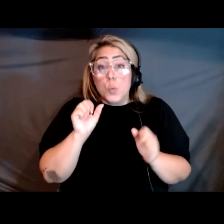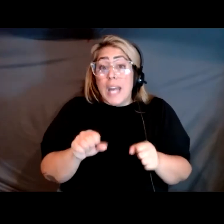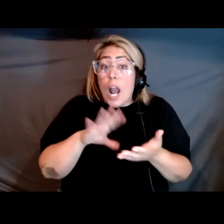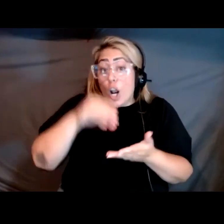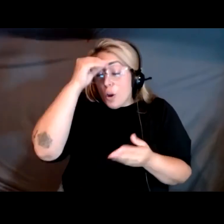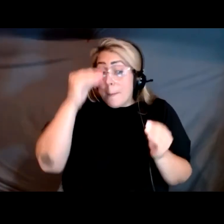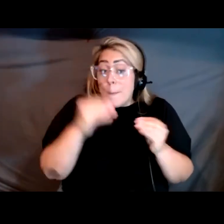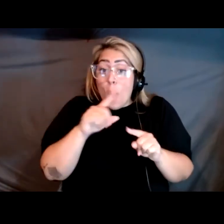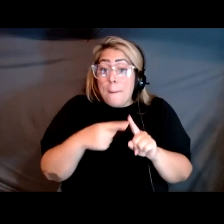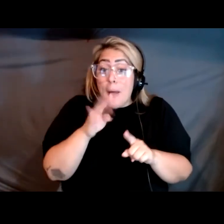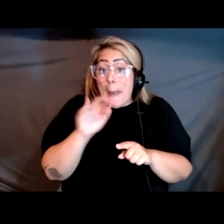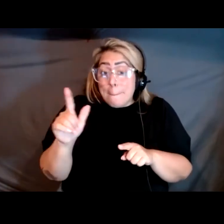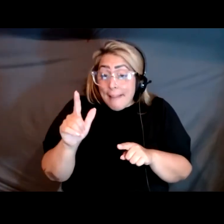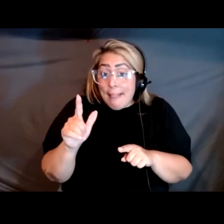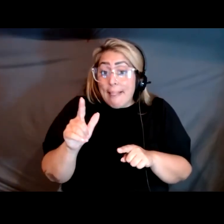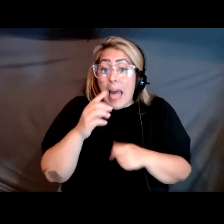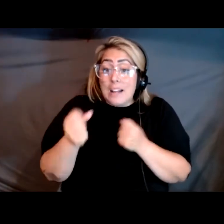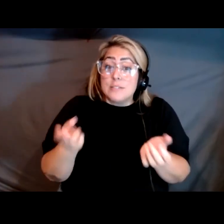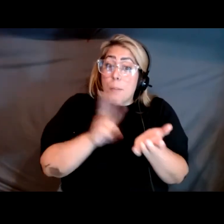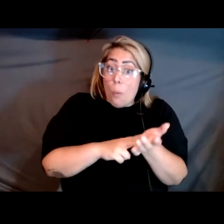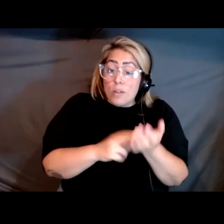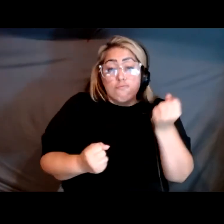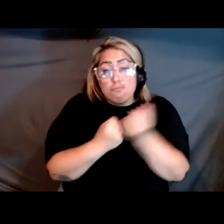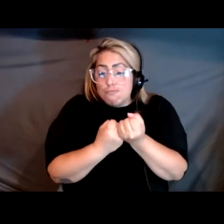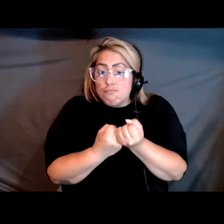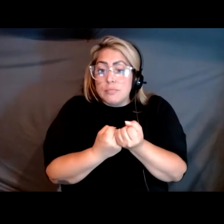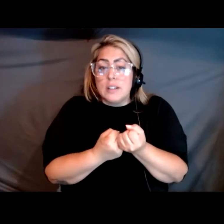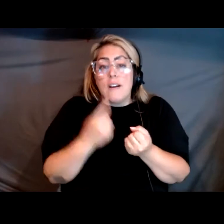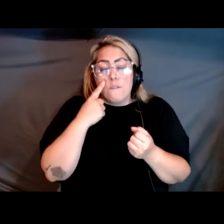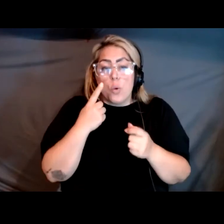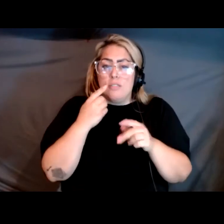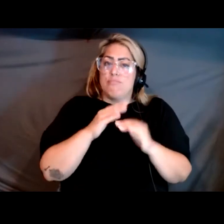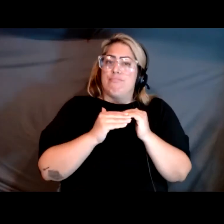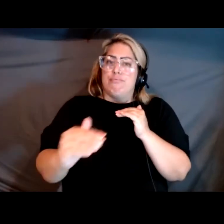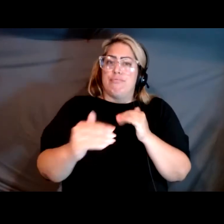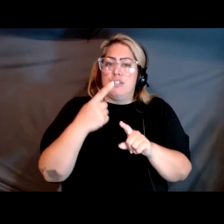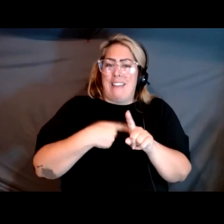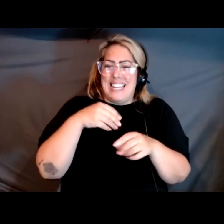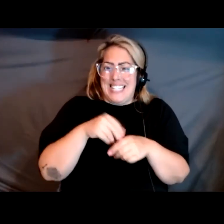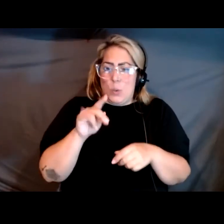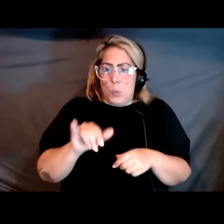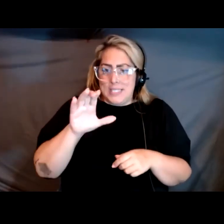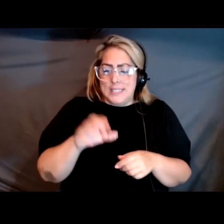proposals and sign on to support their rent in New York City. And Lucy Sexton if you are here on the call and want to give